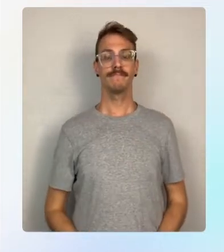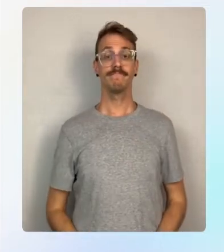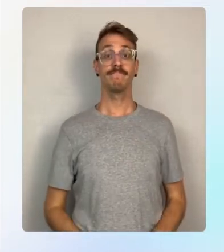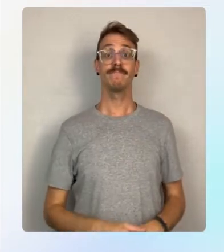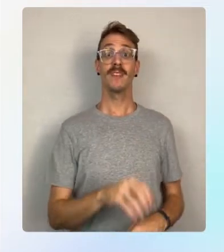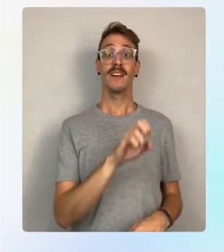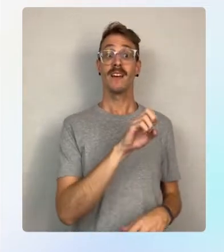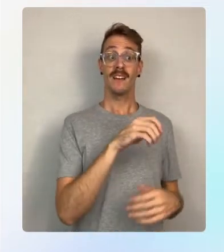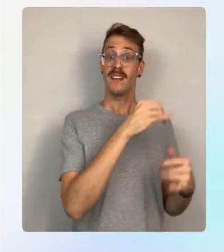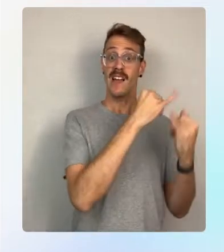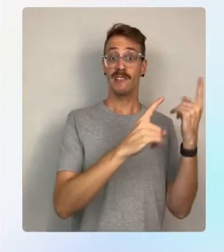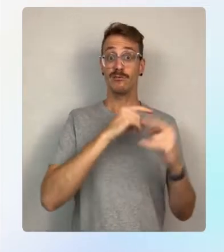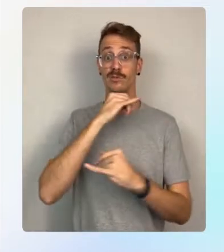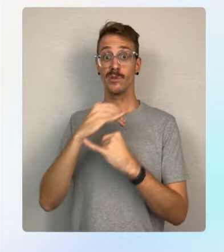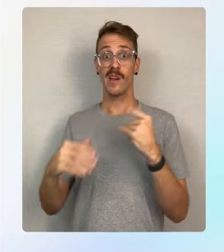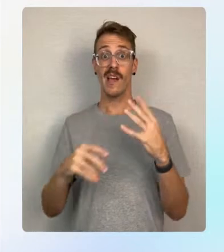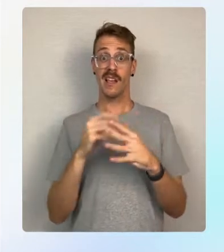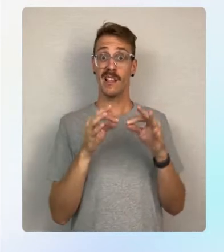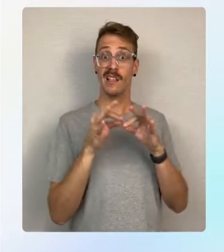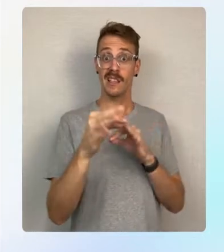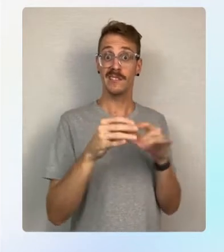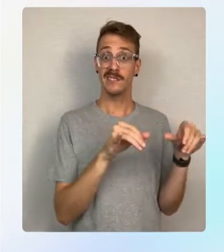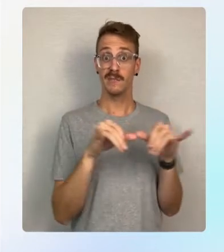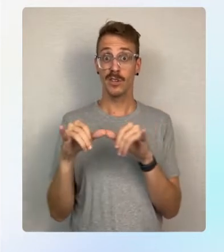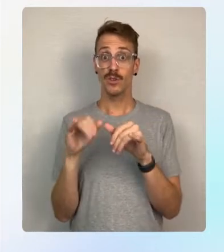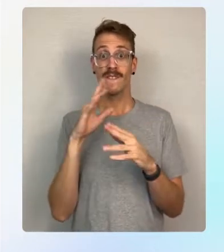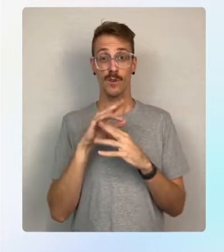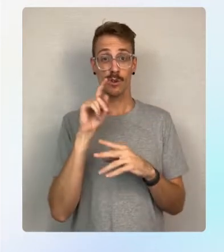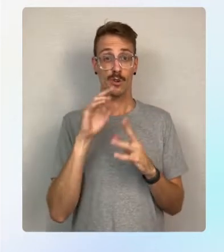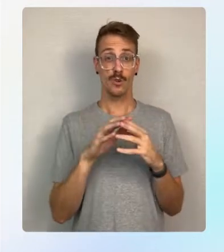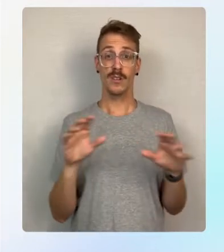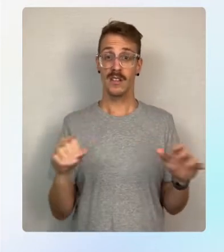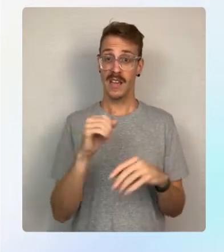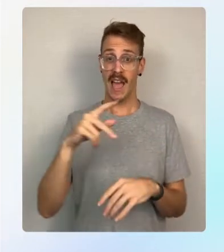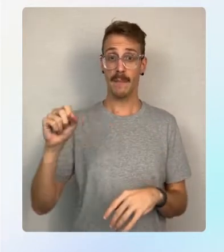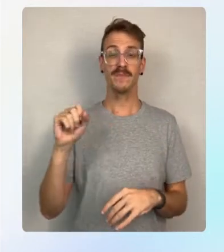The end-to-end latency measured in our UE4 application is roughly